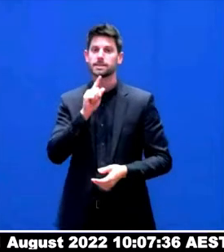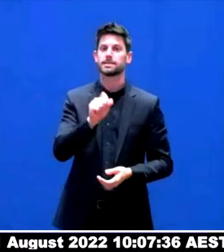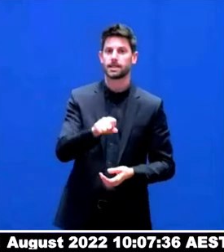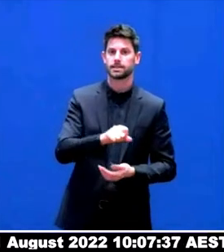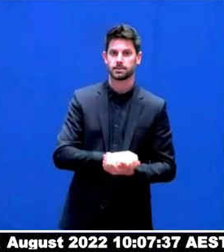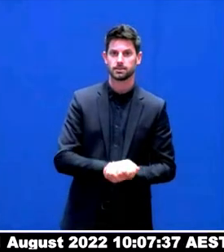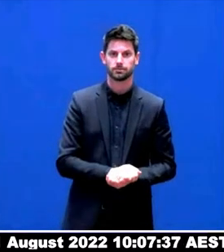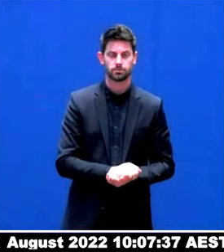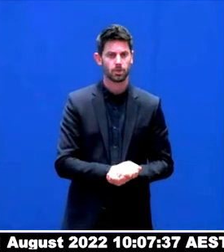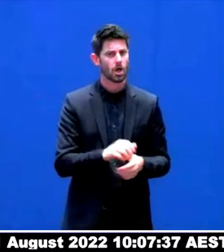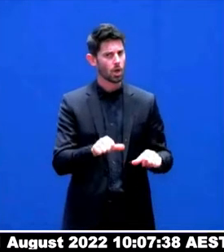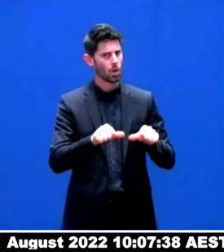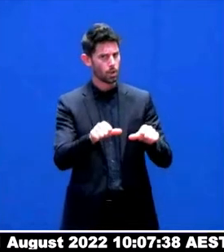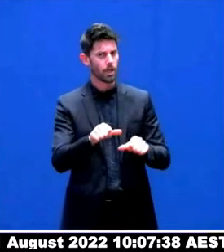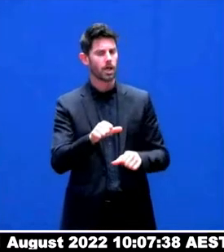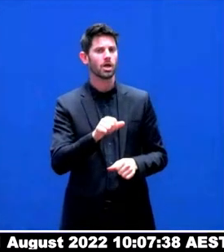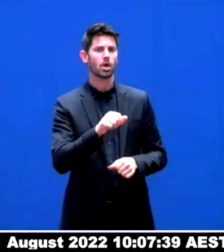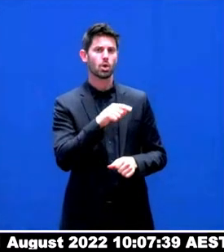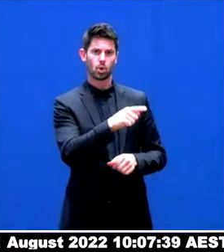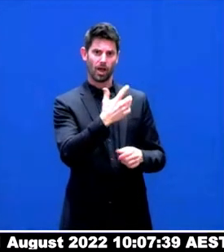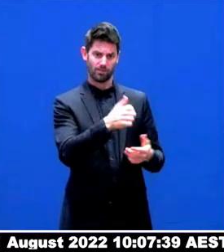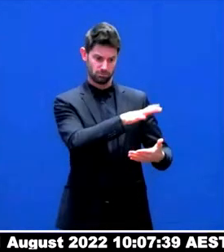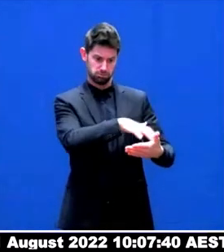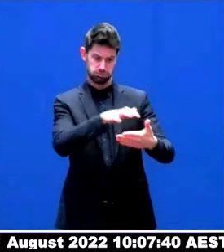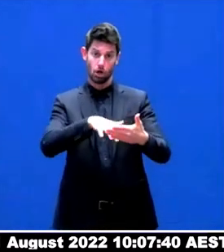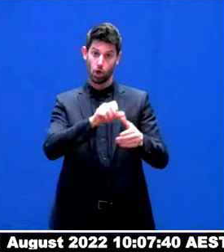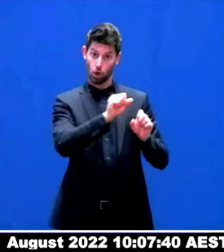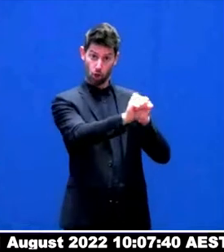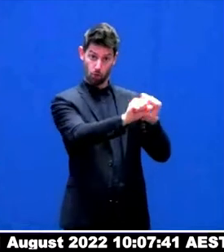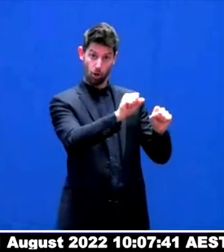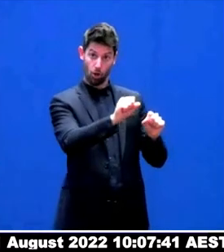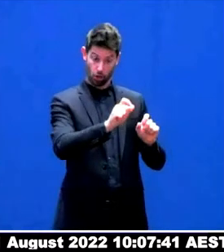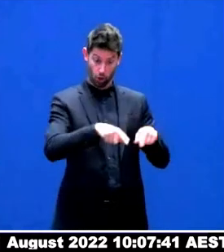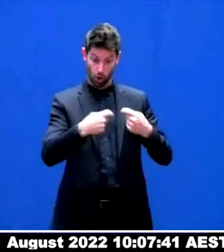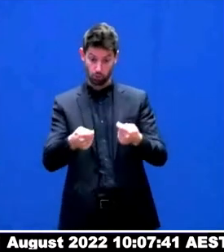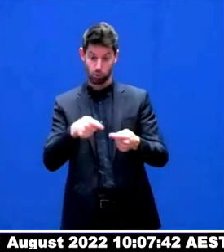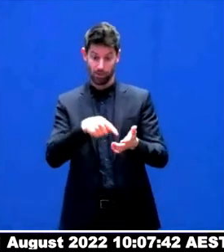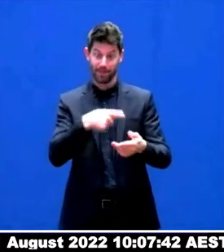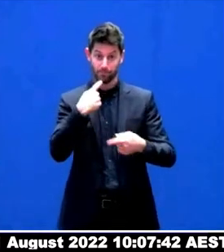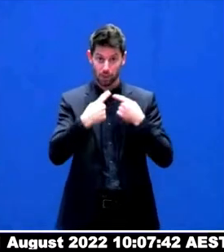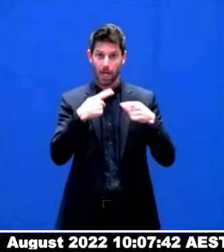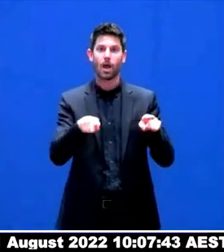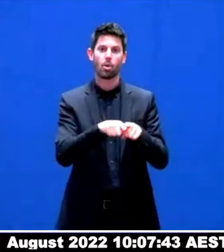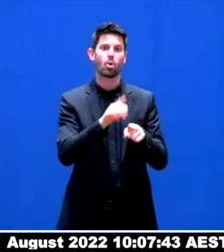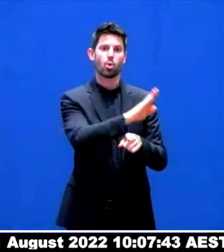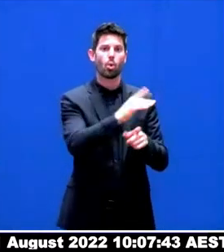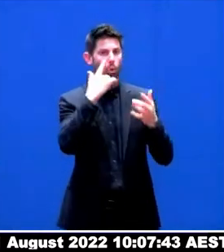prepared with the assistance of lawyers and officers in the Department; is that right? Correct. MATTHEW FLAVEL: Correct. MS EASTMAN: You've both had a chance to read the statement this morning?